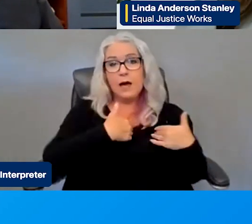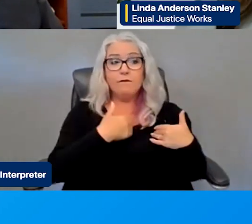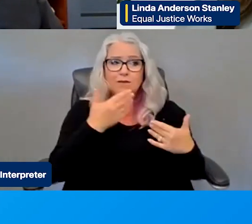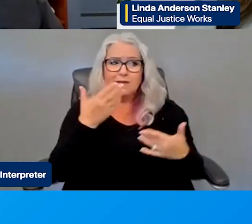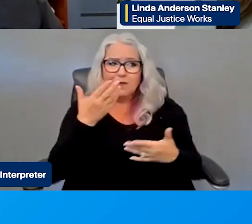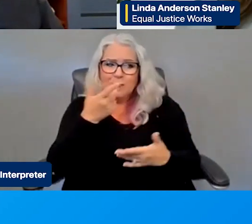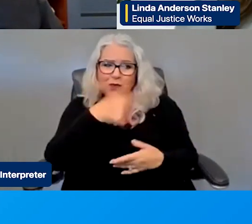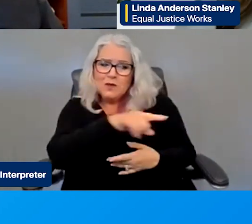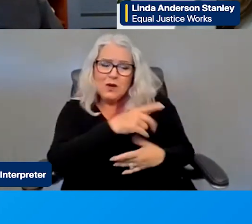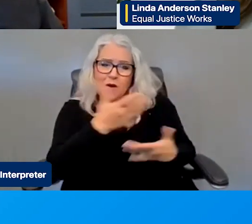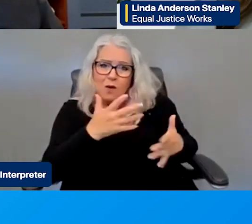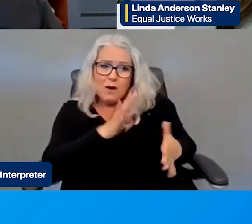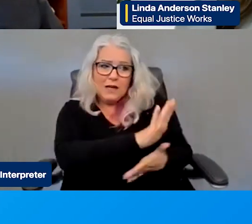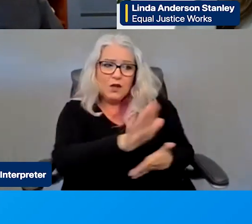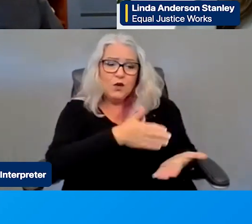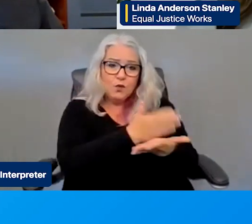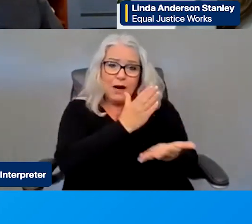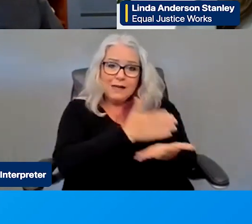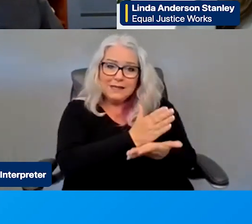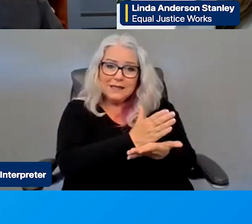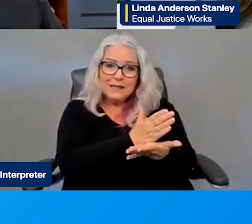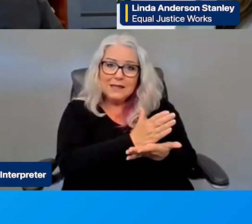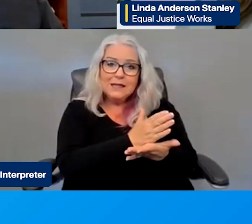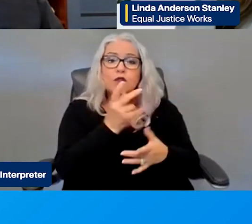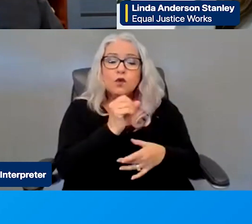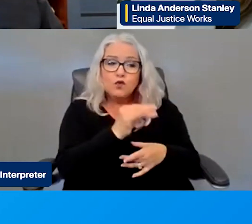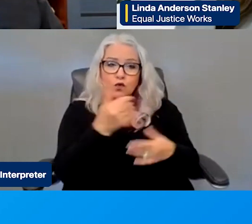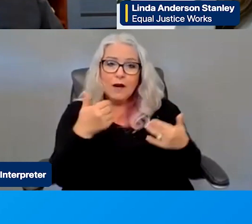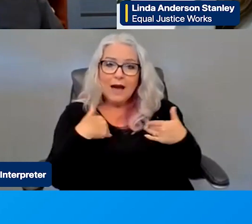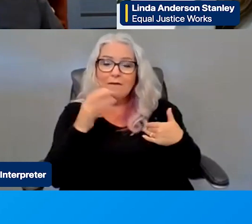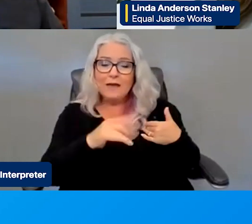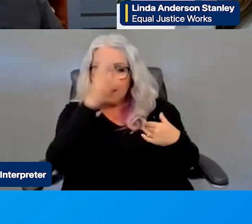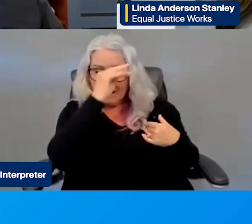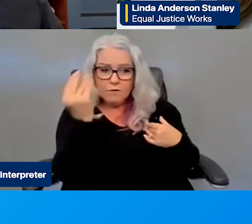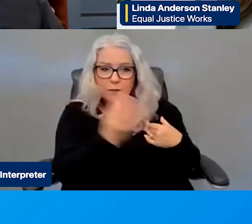We could do that with legal empowerment perspective. For us that piece that has to do